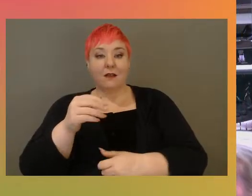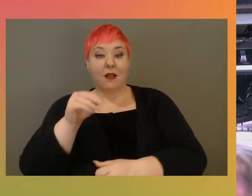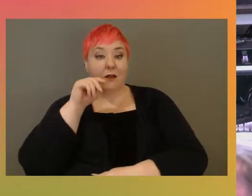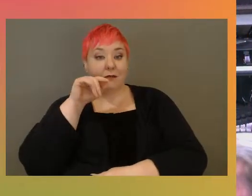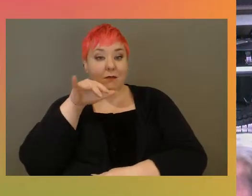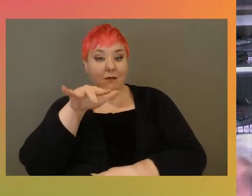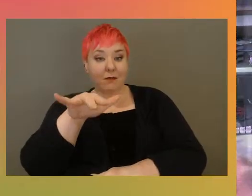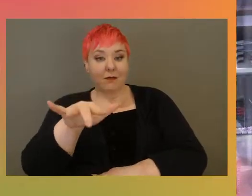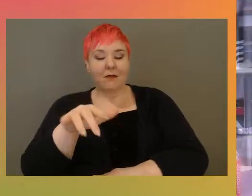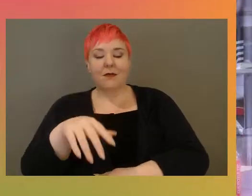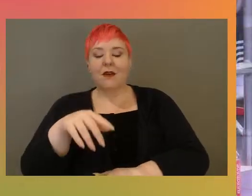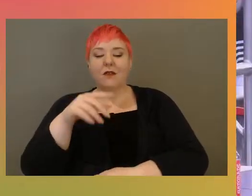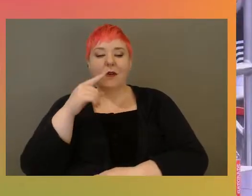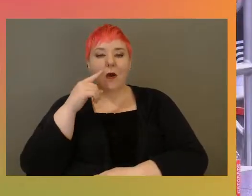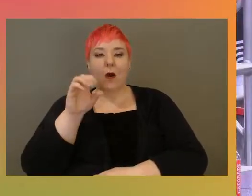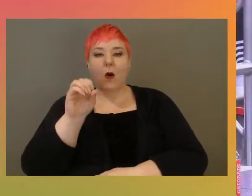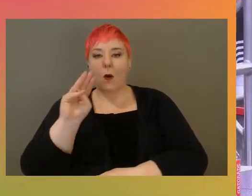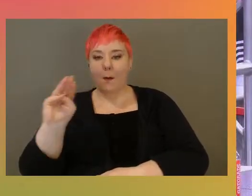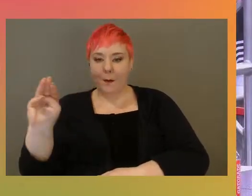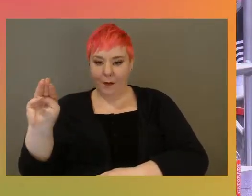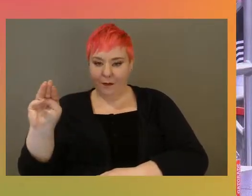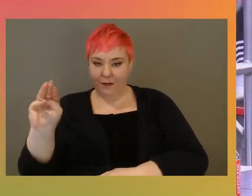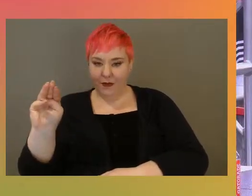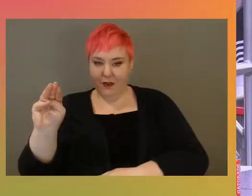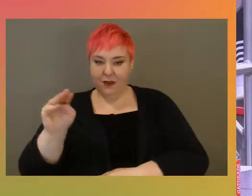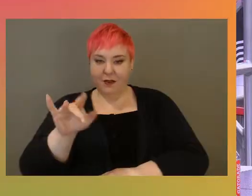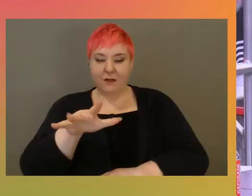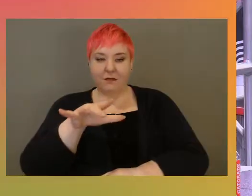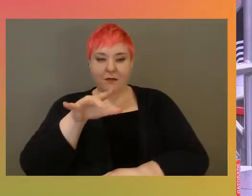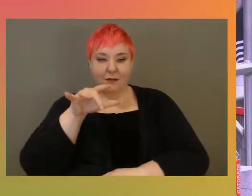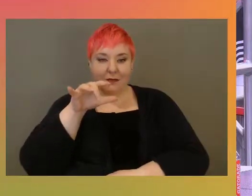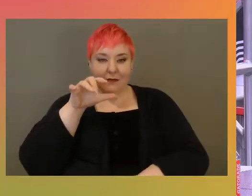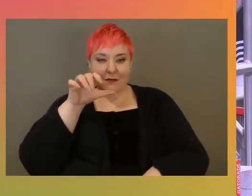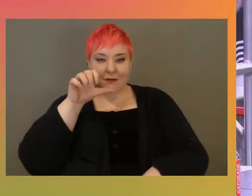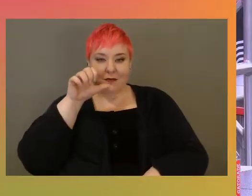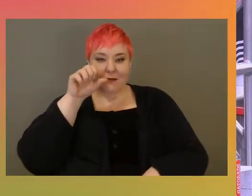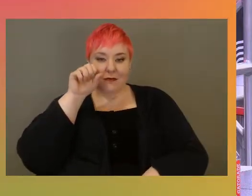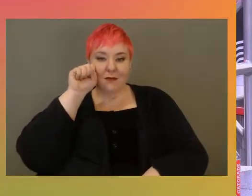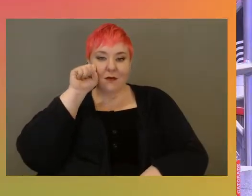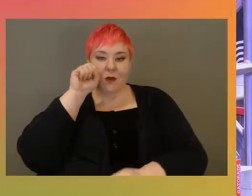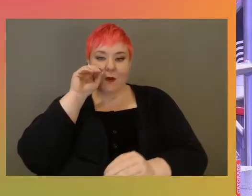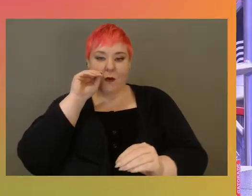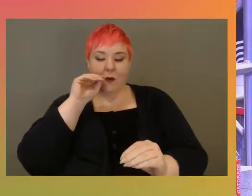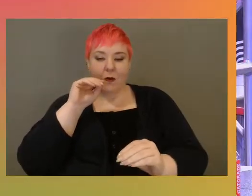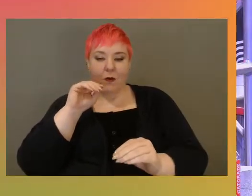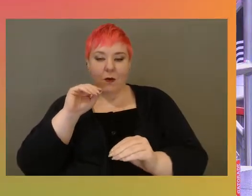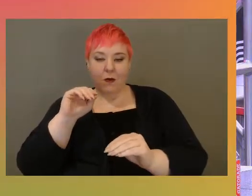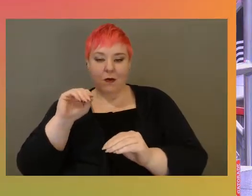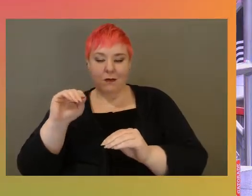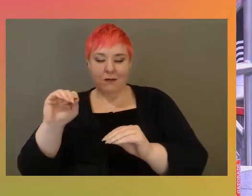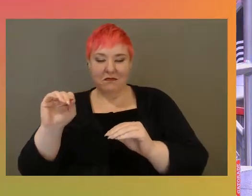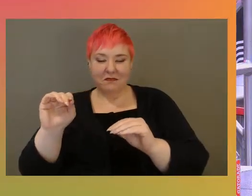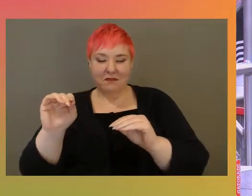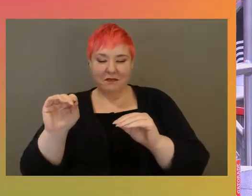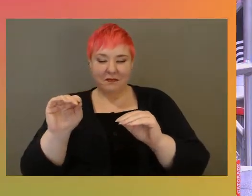AND WE ARE GOING TO SEND OUR BREATH OF THE SACRED SYLLABLE